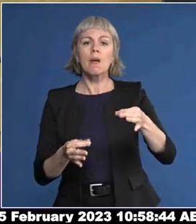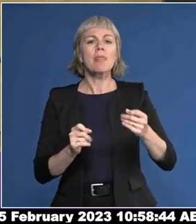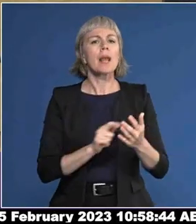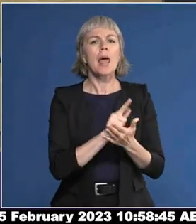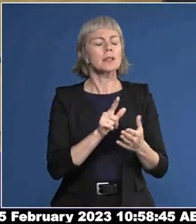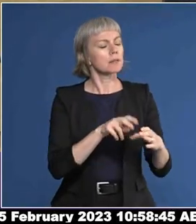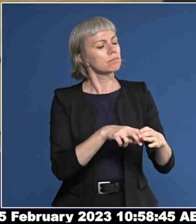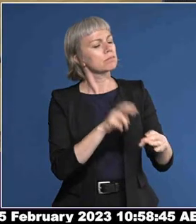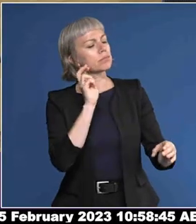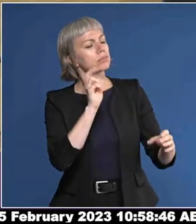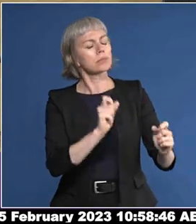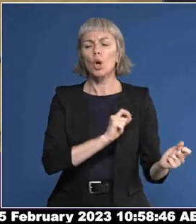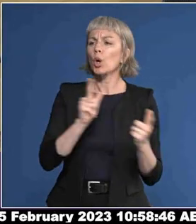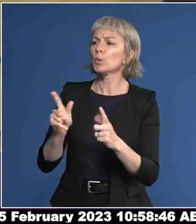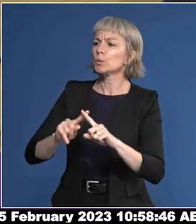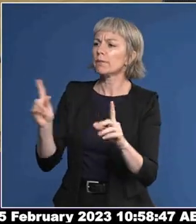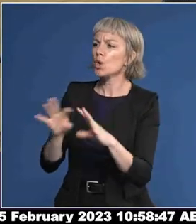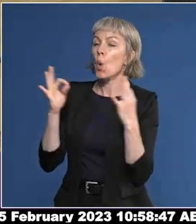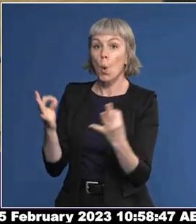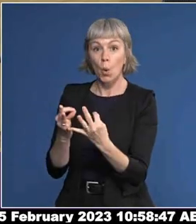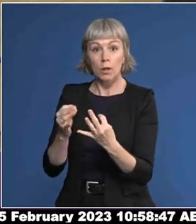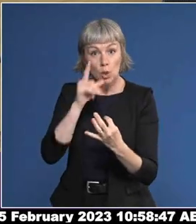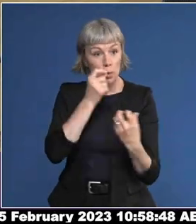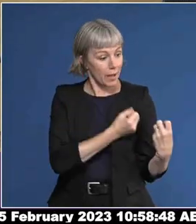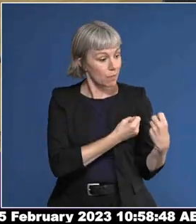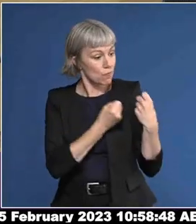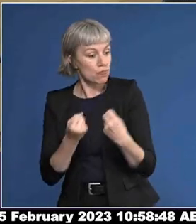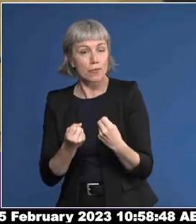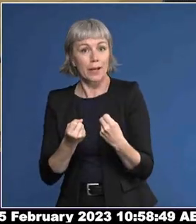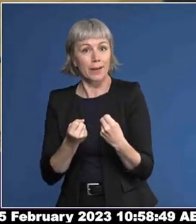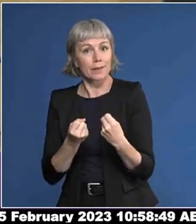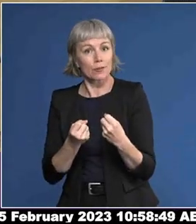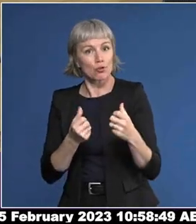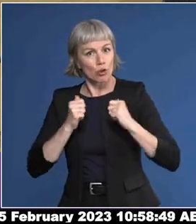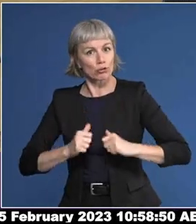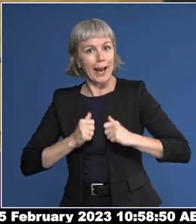that your Afford training can be carried through and recognised as training at another